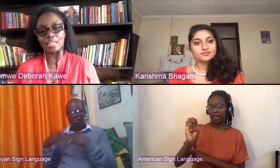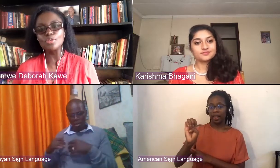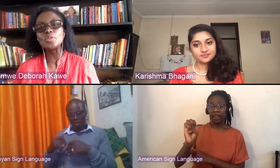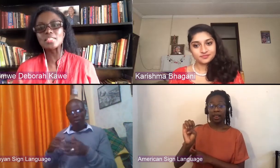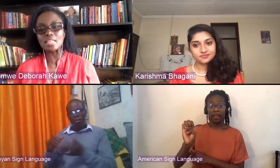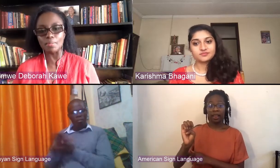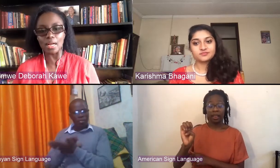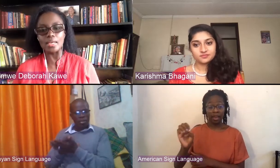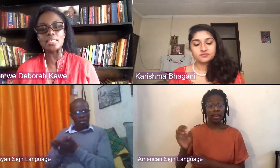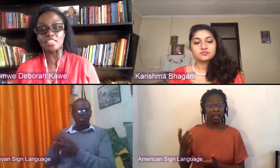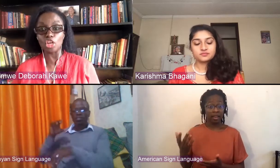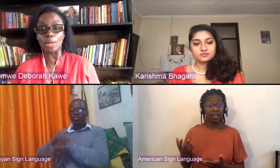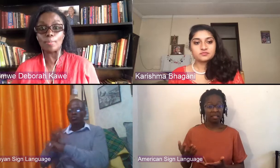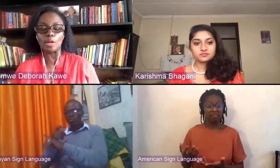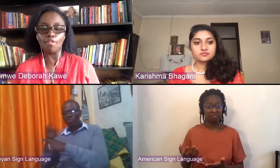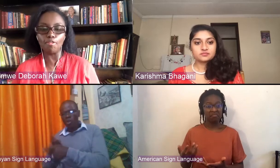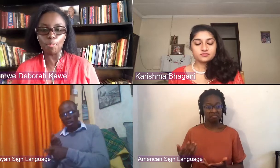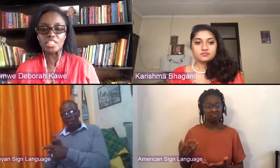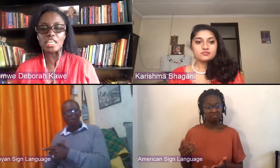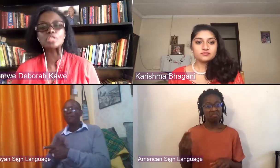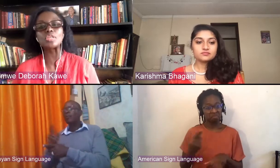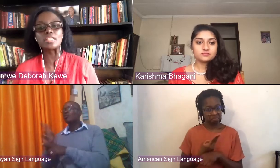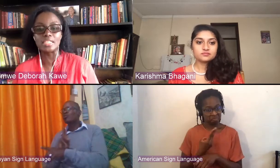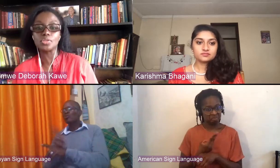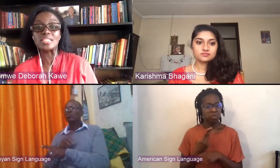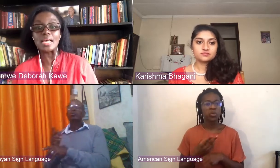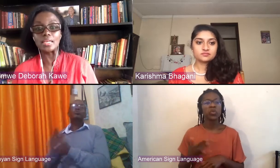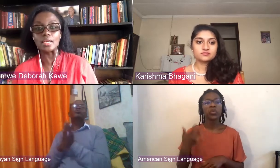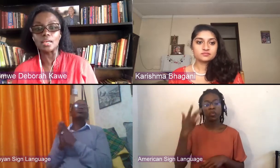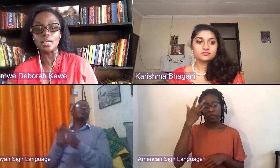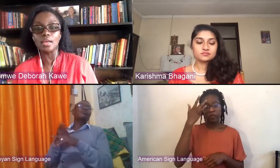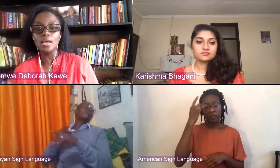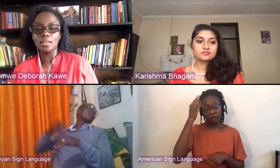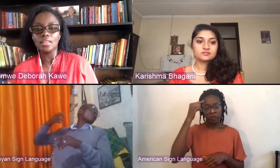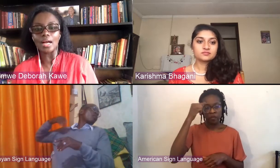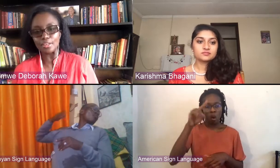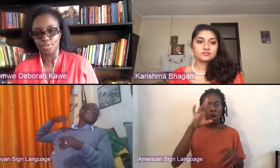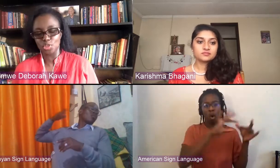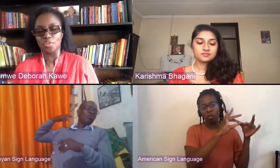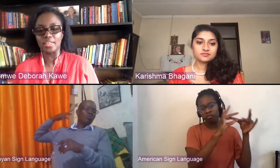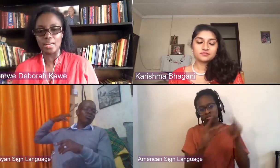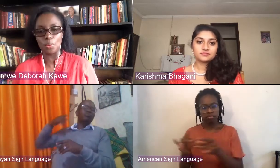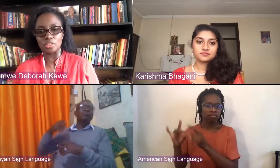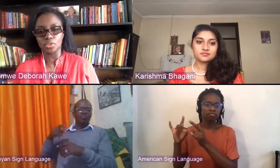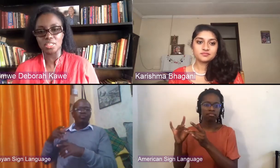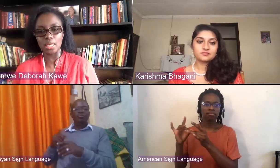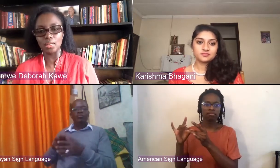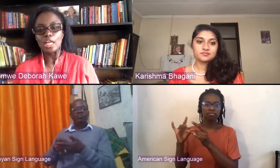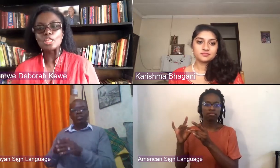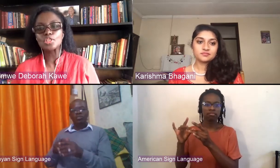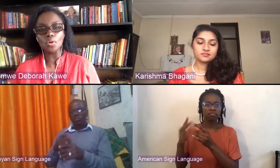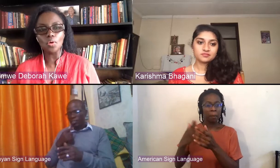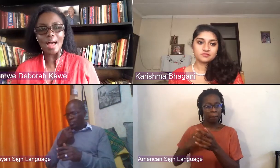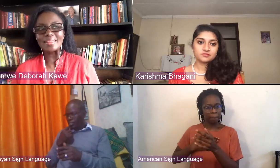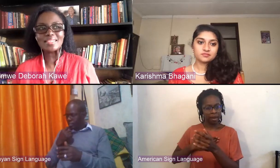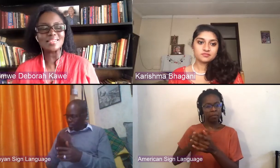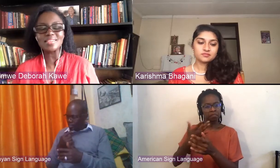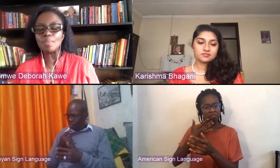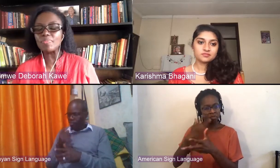I use them as a jumping off point into telling the kind of story that I want to tell. So, and this is something that